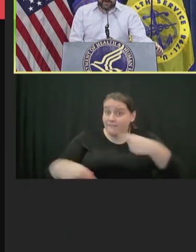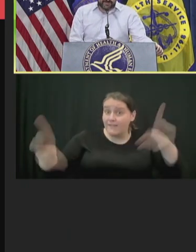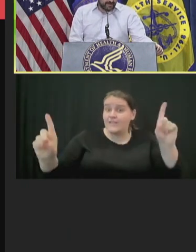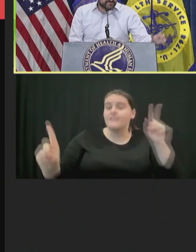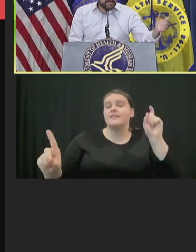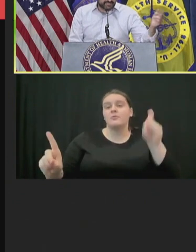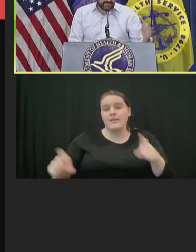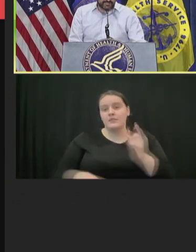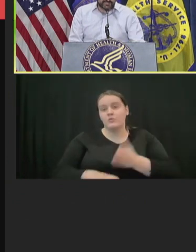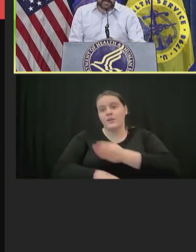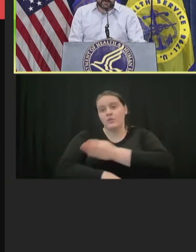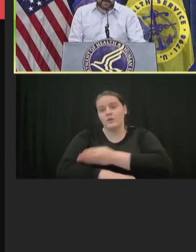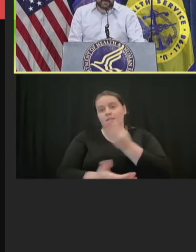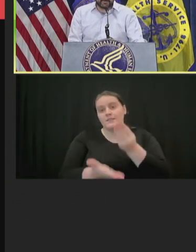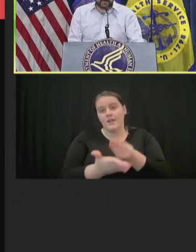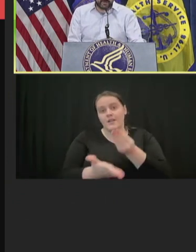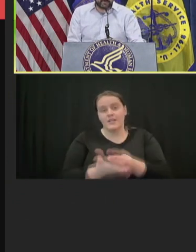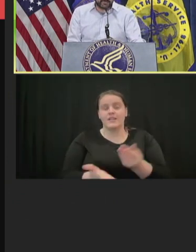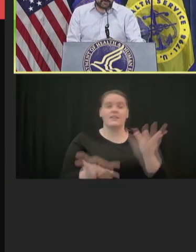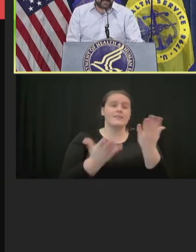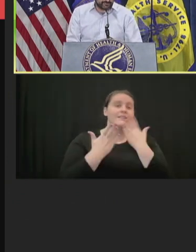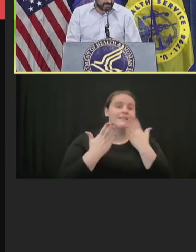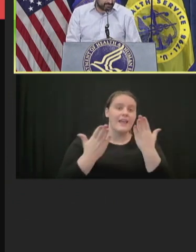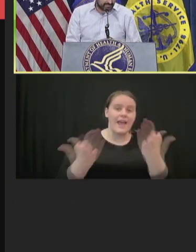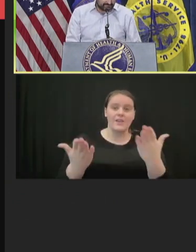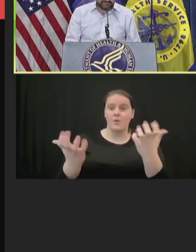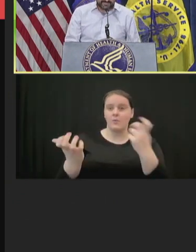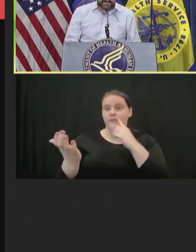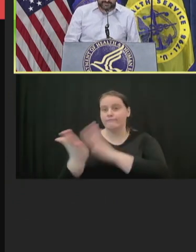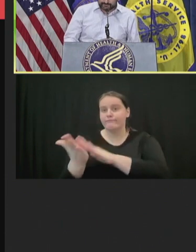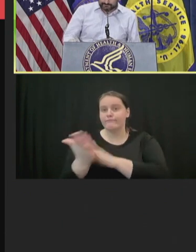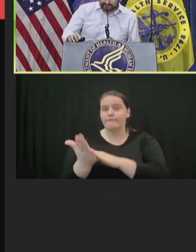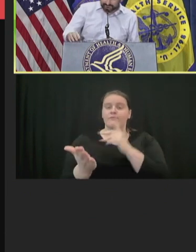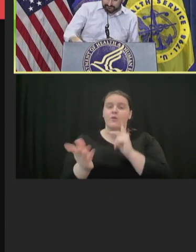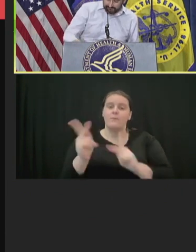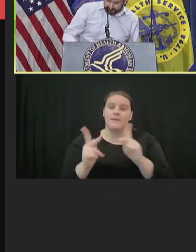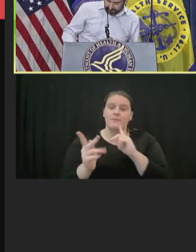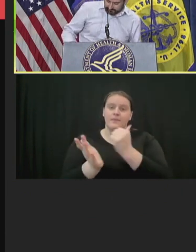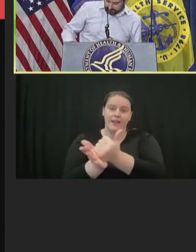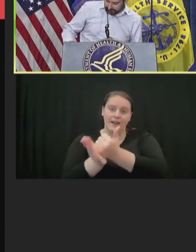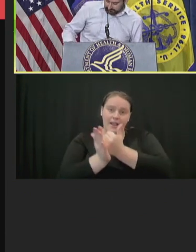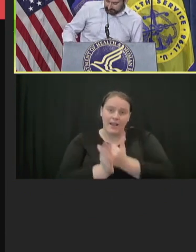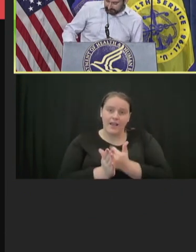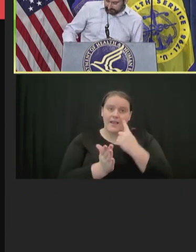offer some acknowledgements for the people who helped me track the pipeline. Thank you. Robert Hopkins: Thank you very much,